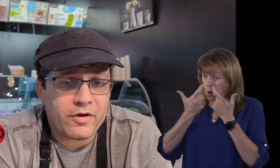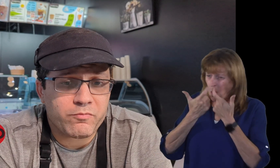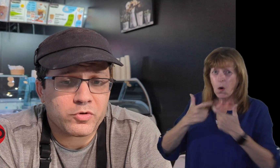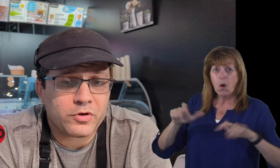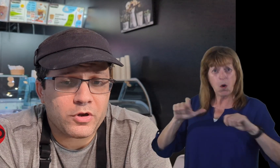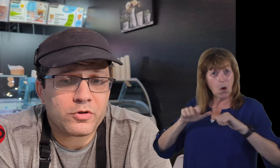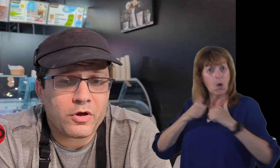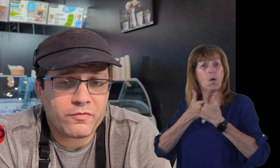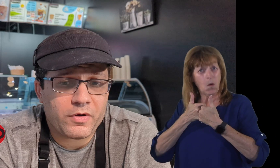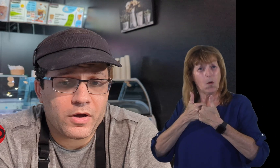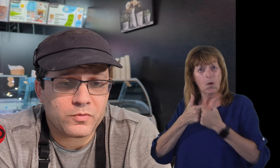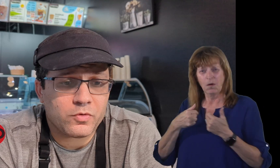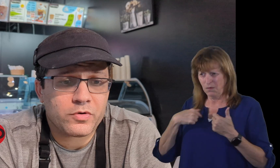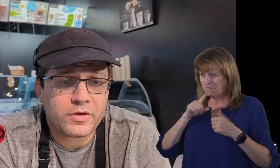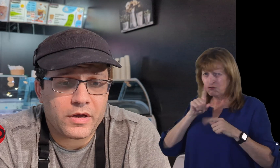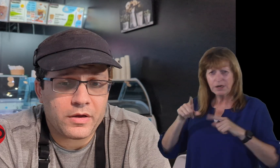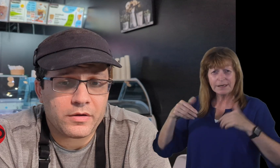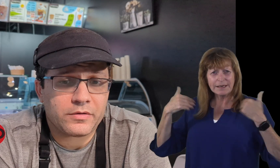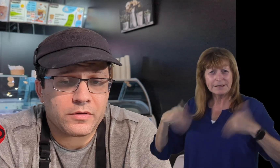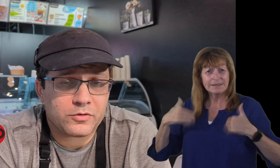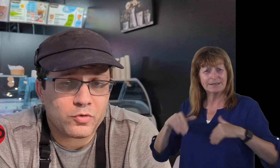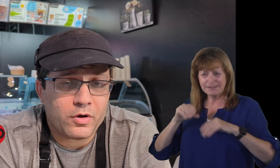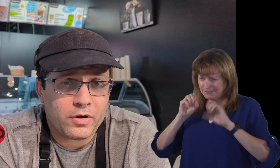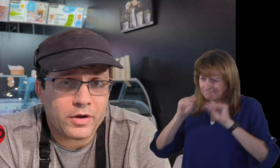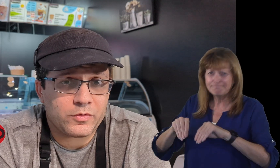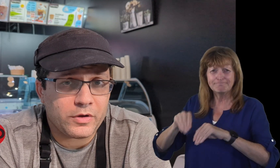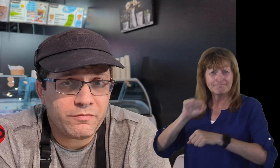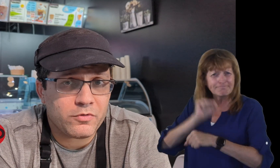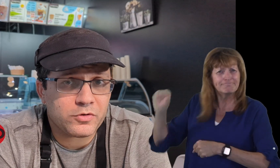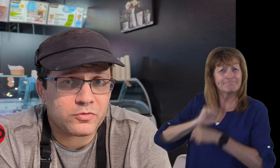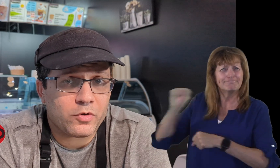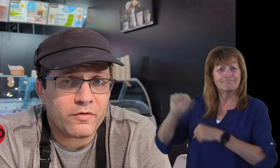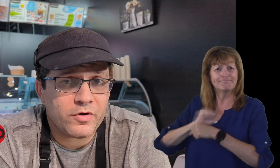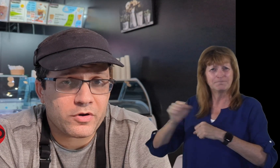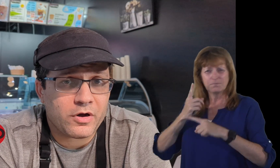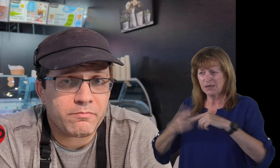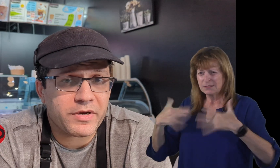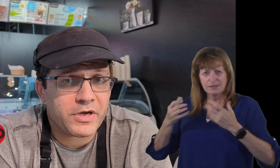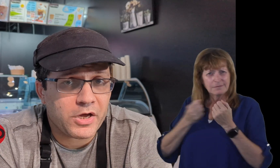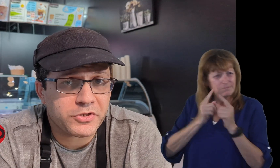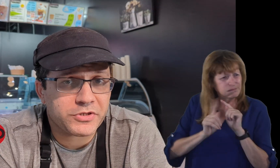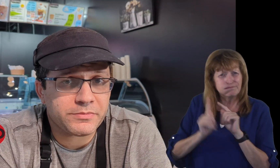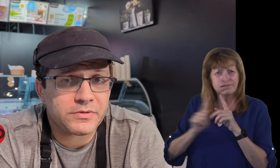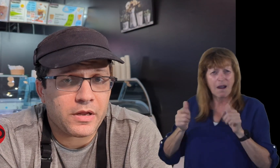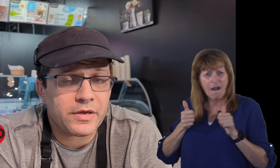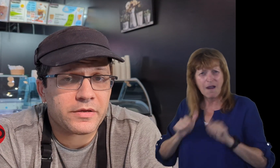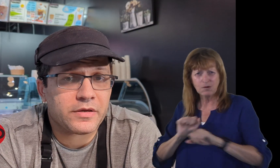a business from scratch is a big feat. We've put in a lot of hard work